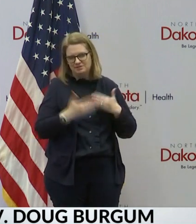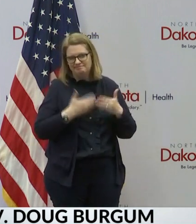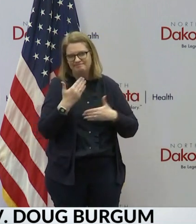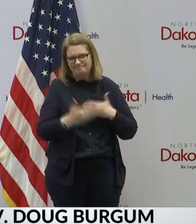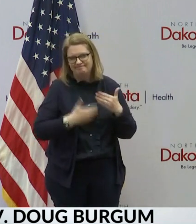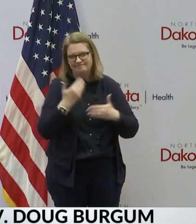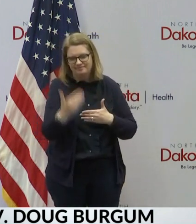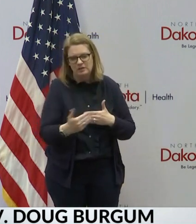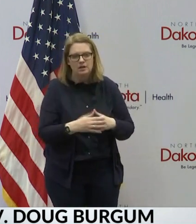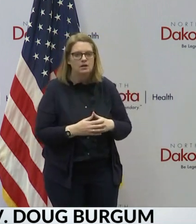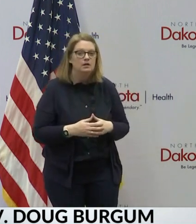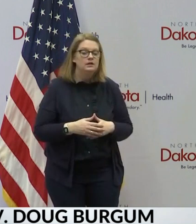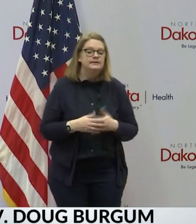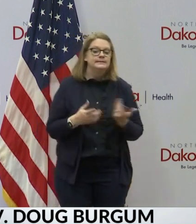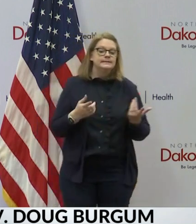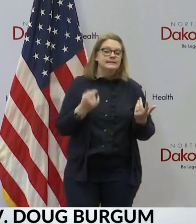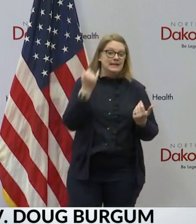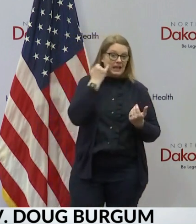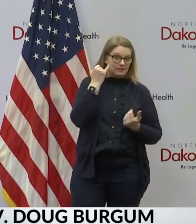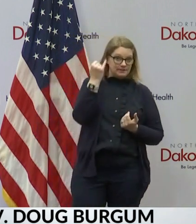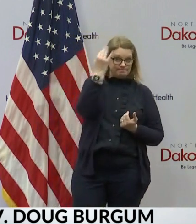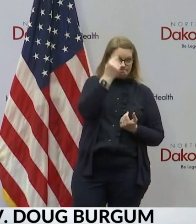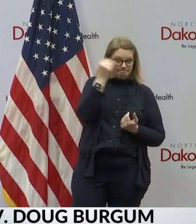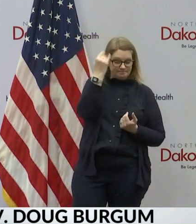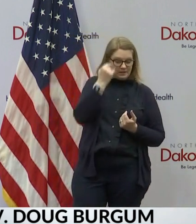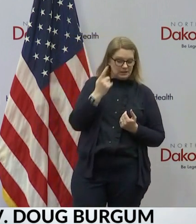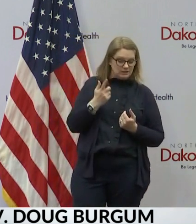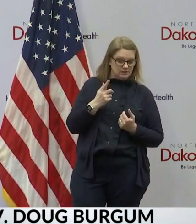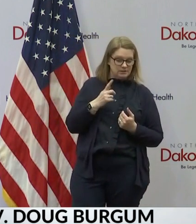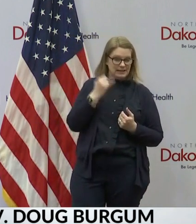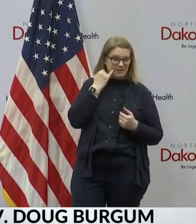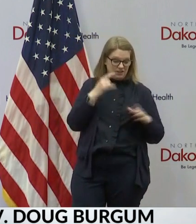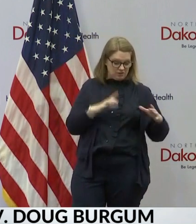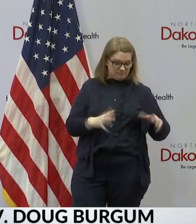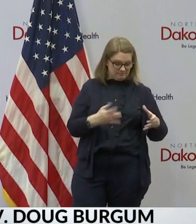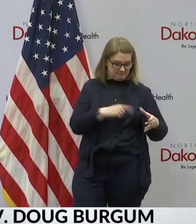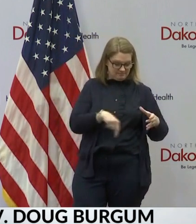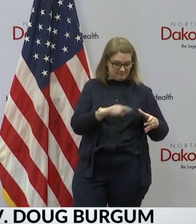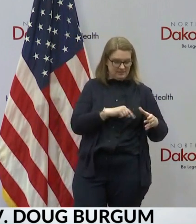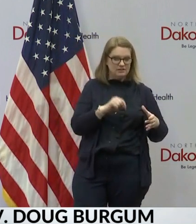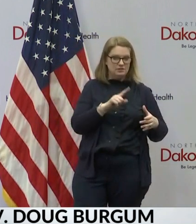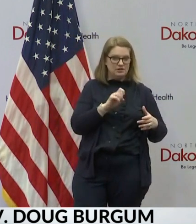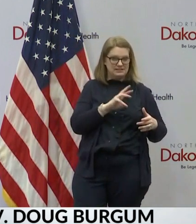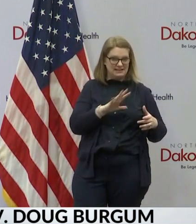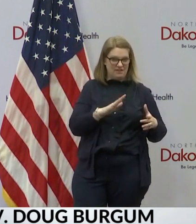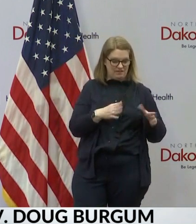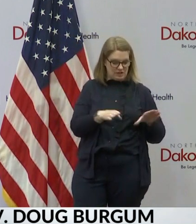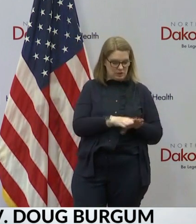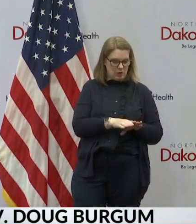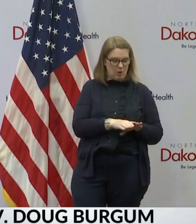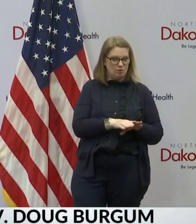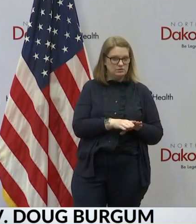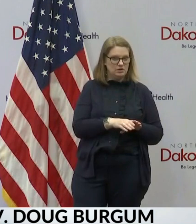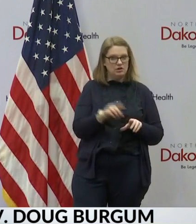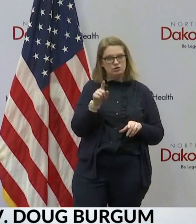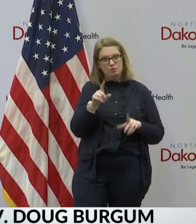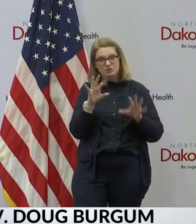MONITORING CHILD CARE NEEDS AND CAPACITY AS WE MOVE THROUGH THIS AND, AGAIN, IF YOU'RE